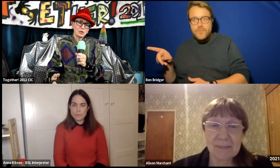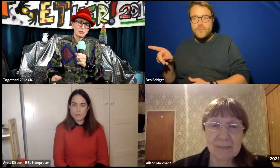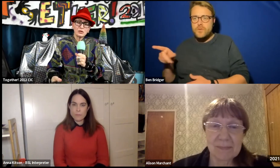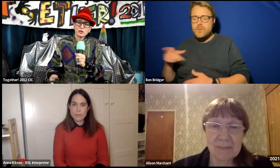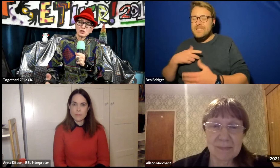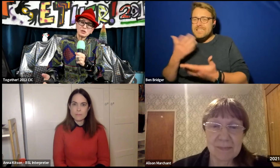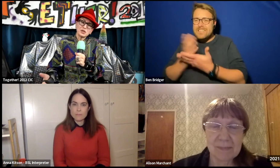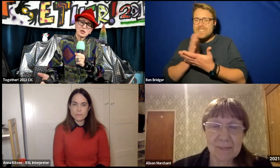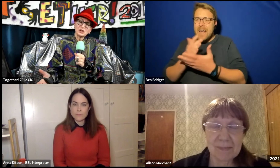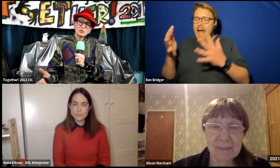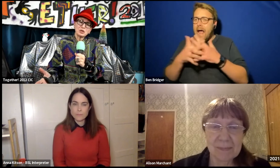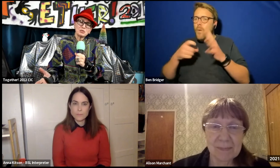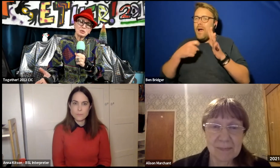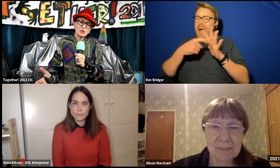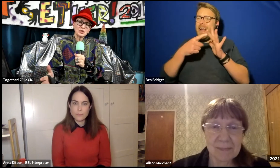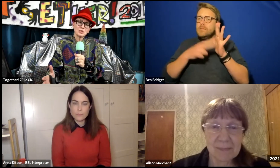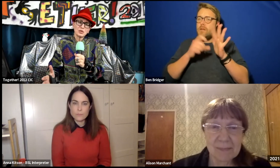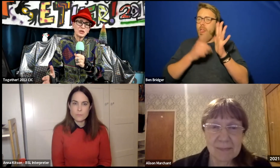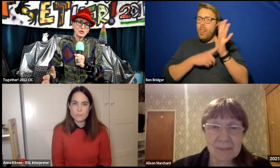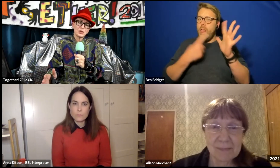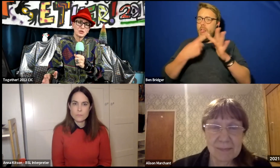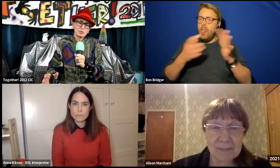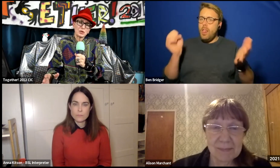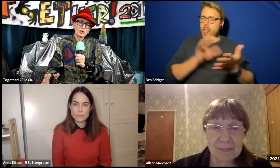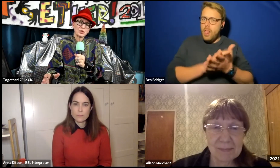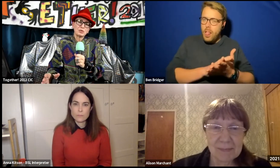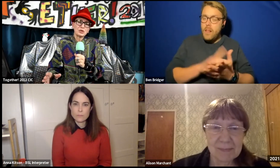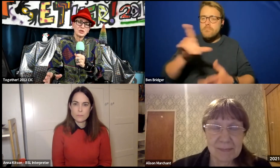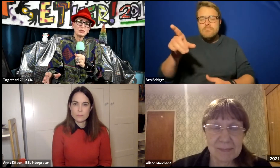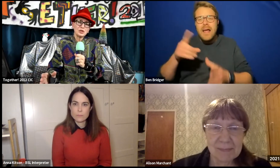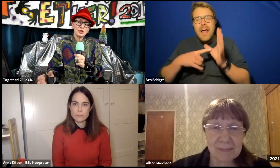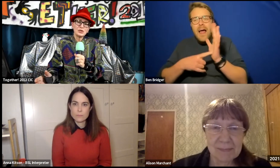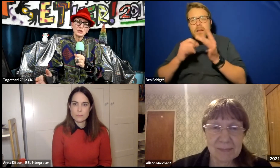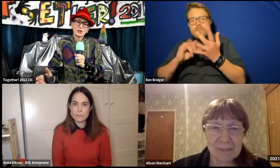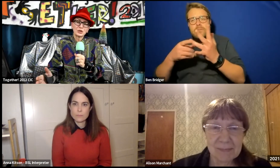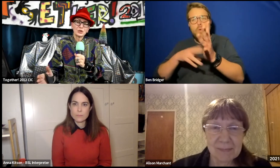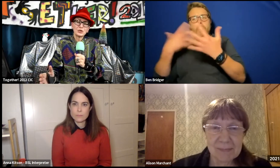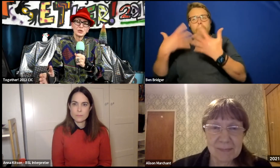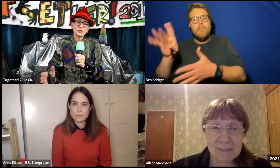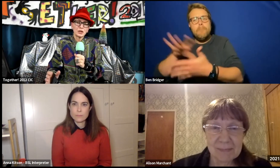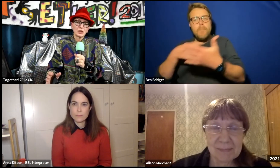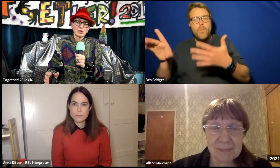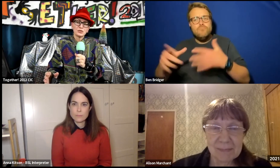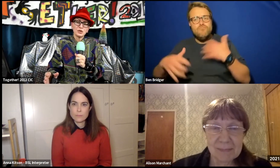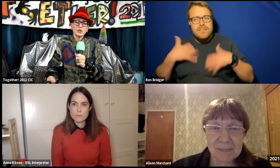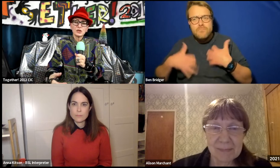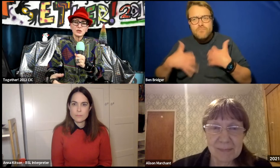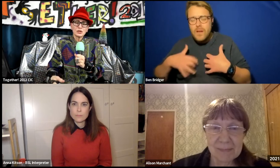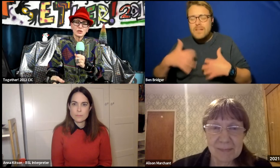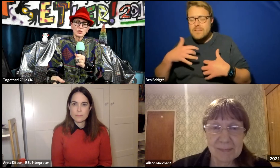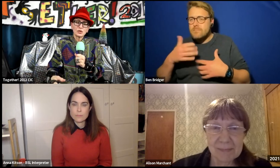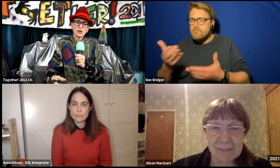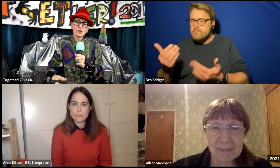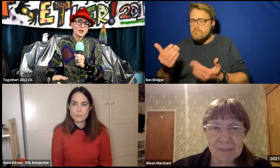for saying this, you have been doing some very interesting poetry, you have been using that fifties cut up